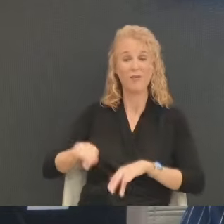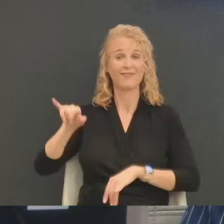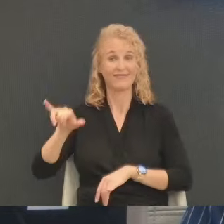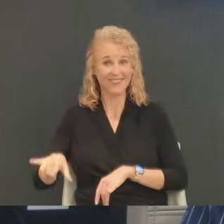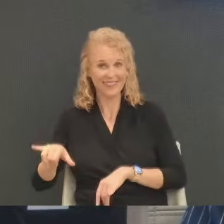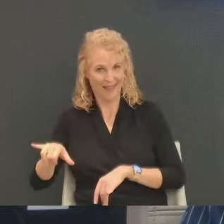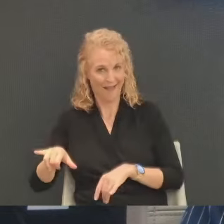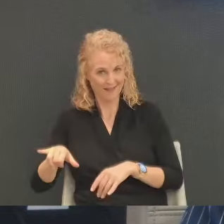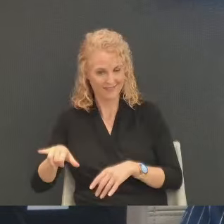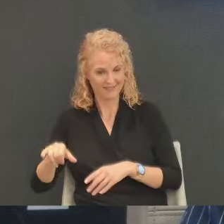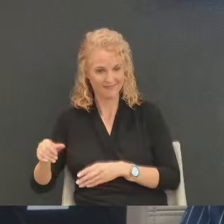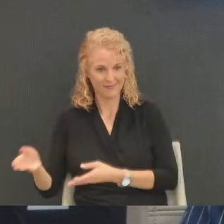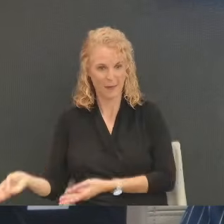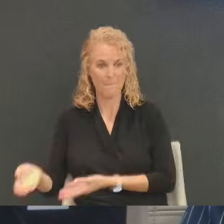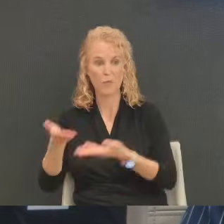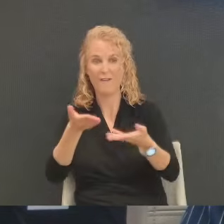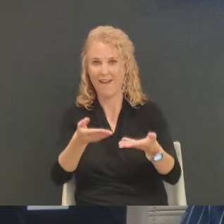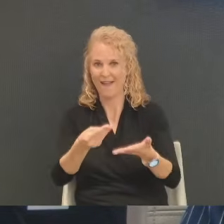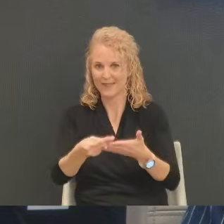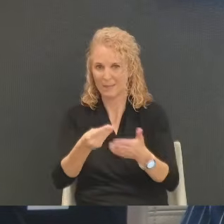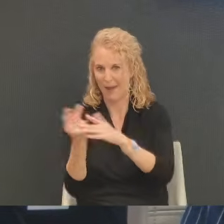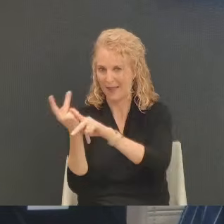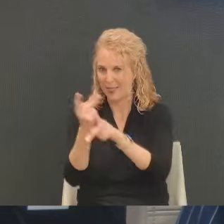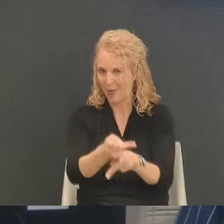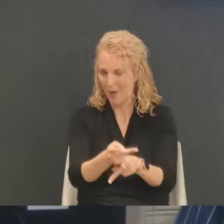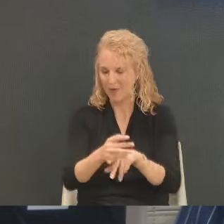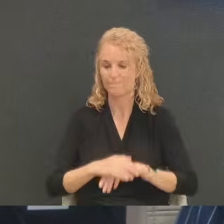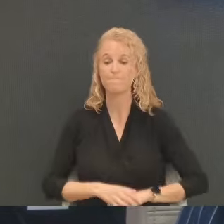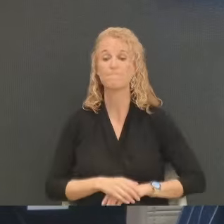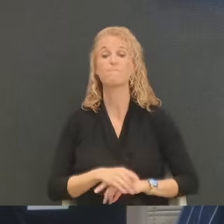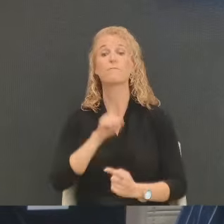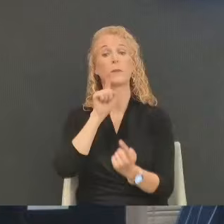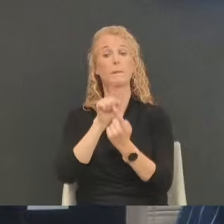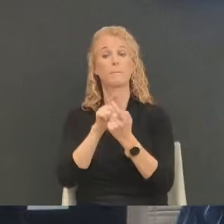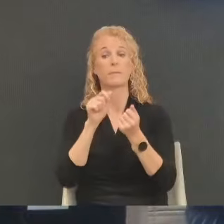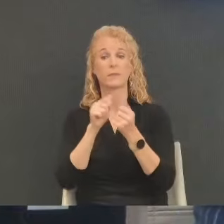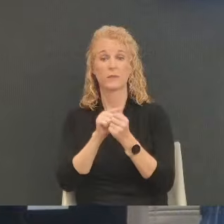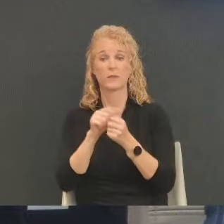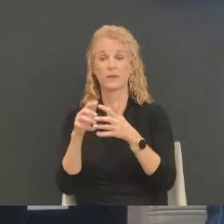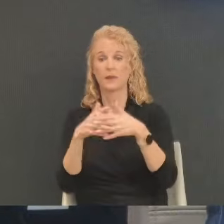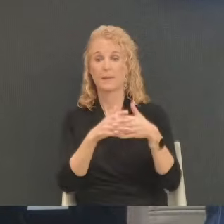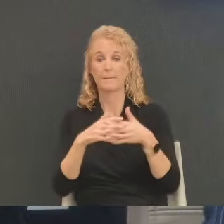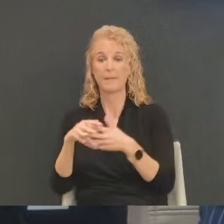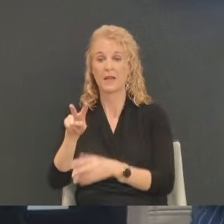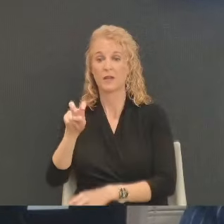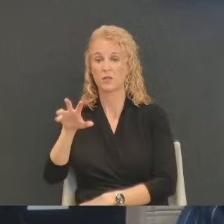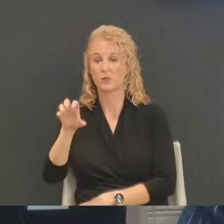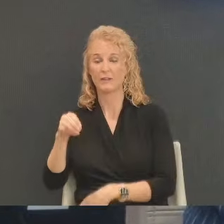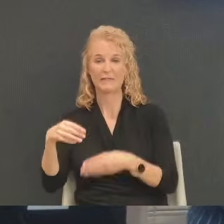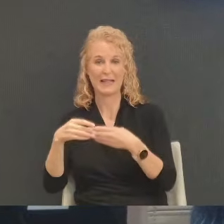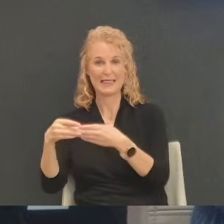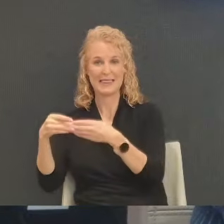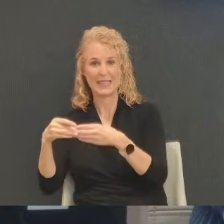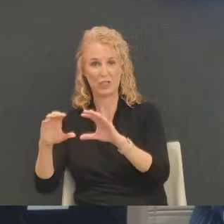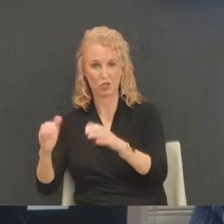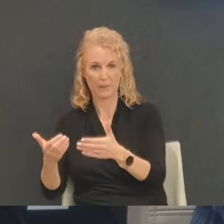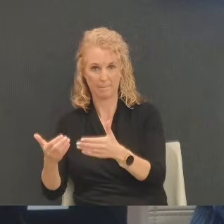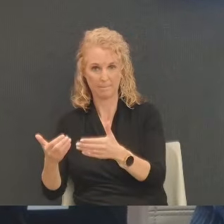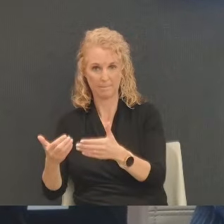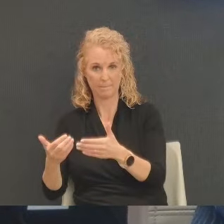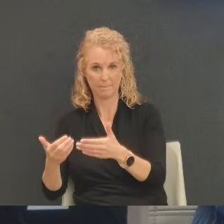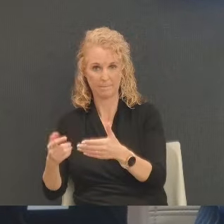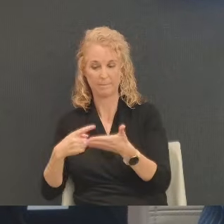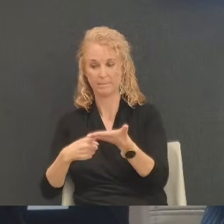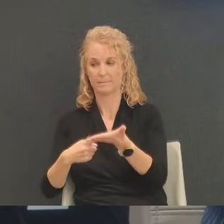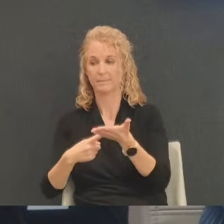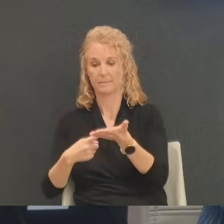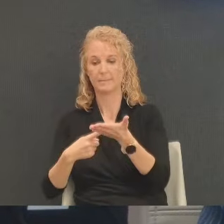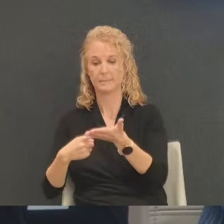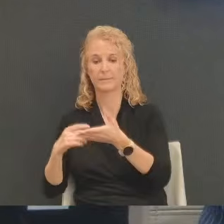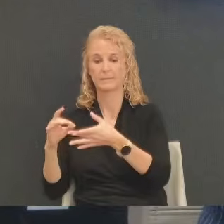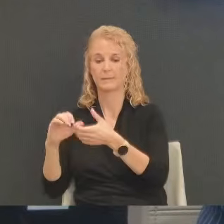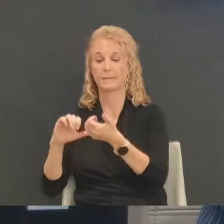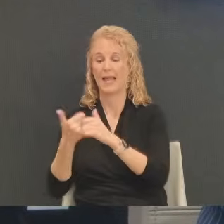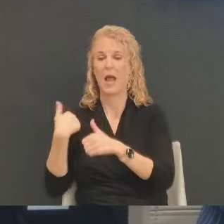thank them for that. also, I met with America 250 leadership folks to discuss the coordination. Um,